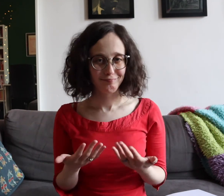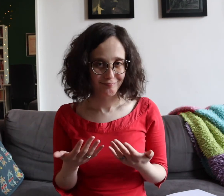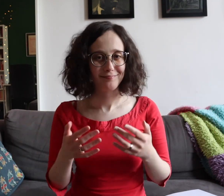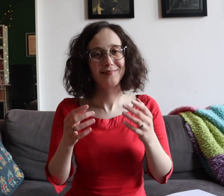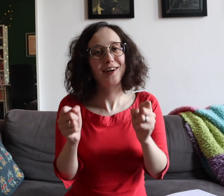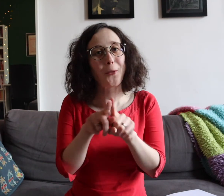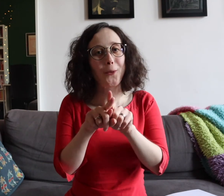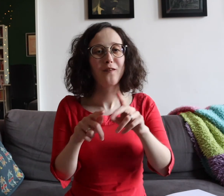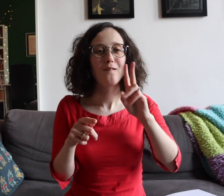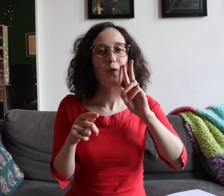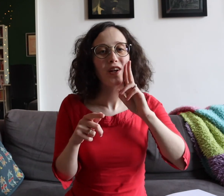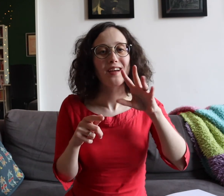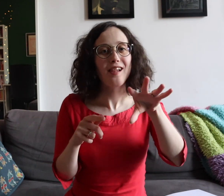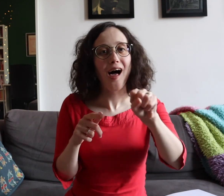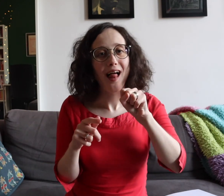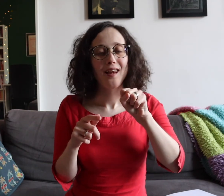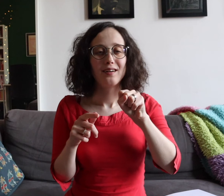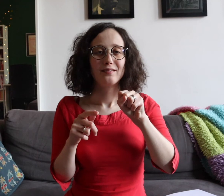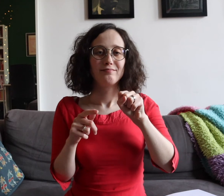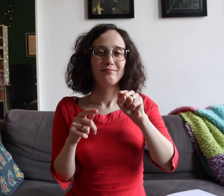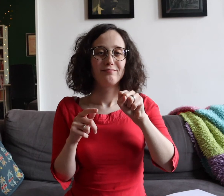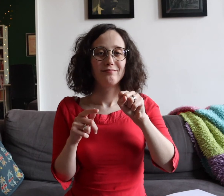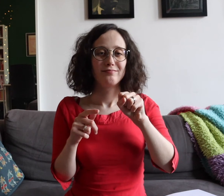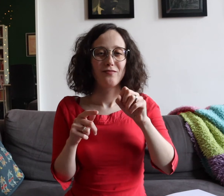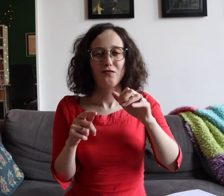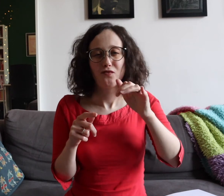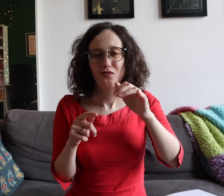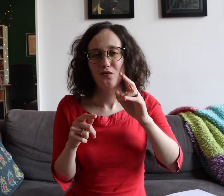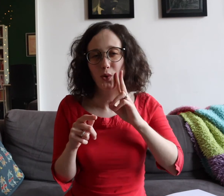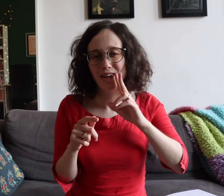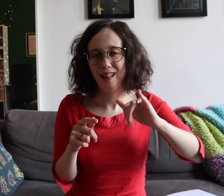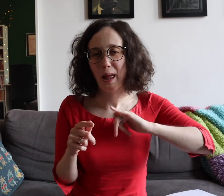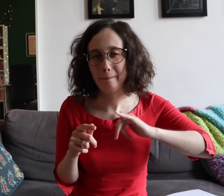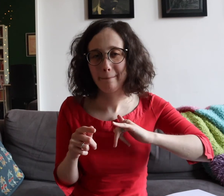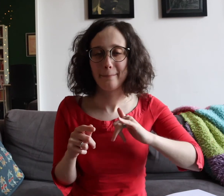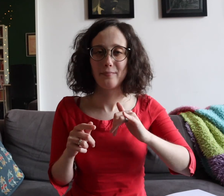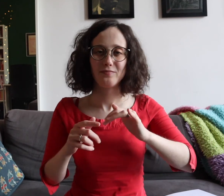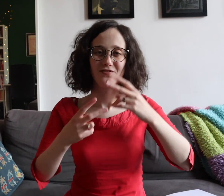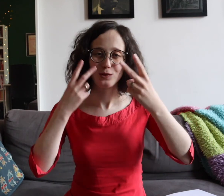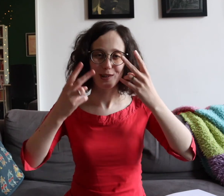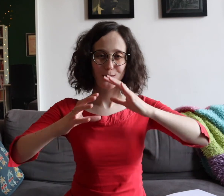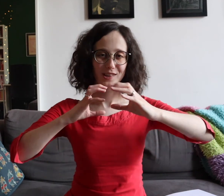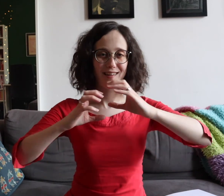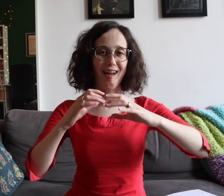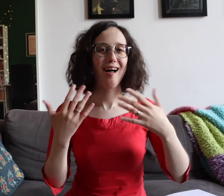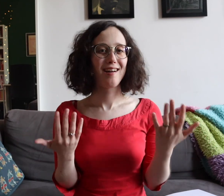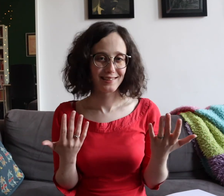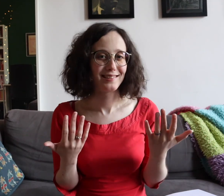that you be benefited by visual communication too,